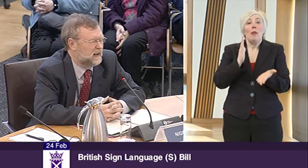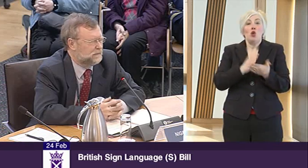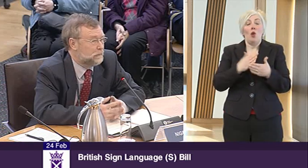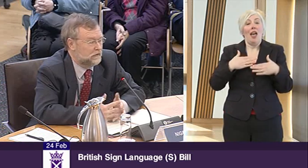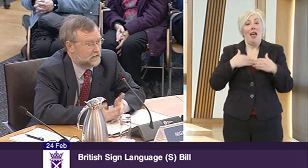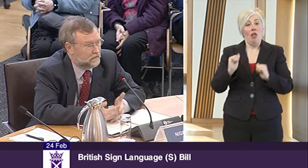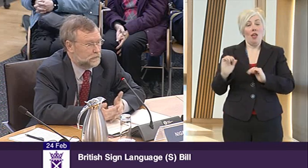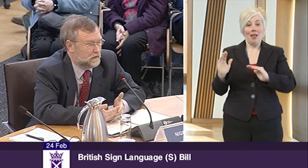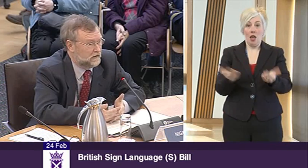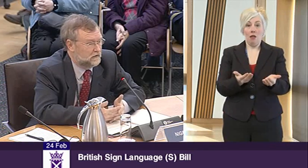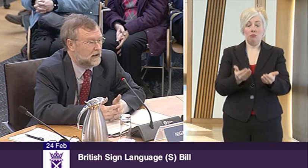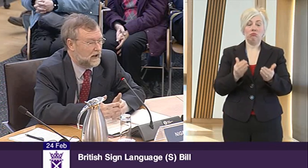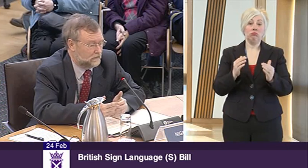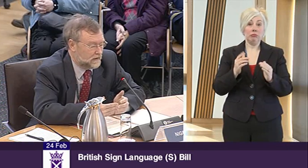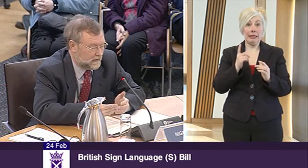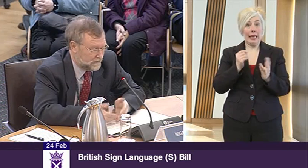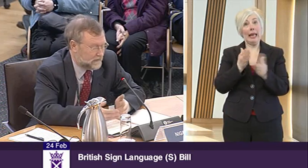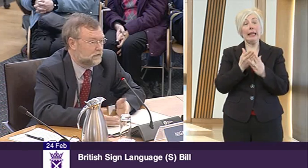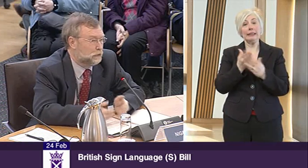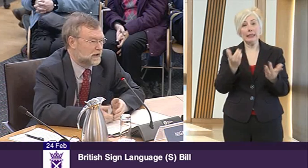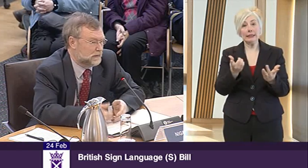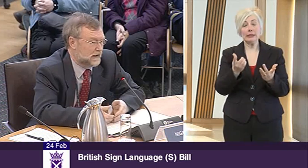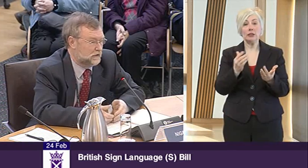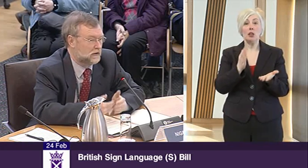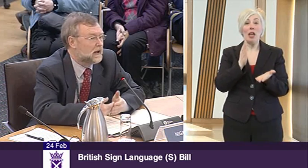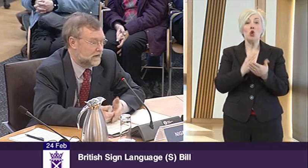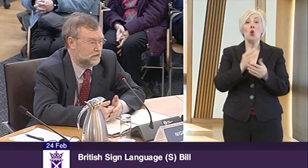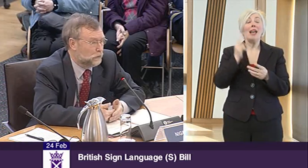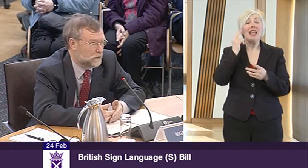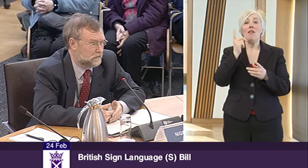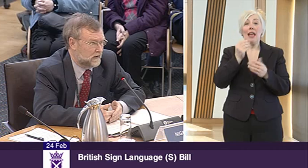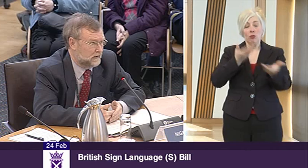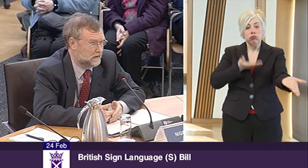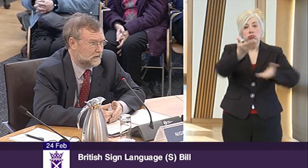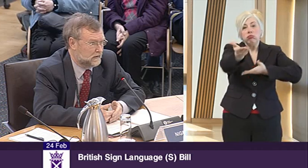that members of the deaf communities have effective two-way communication when healthcare is provided.